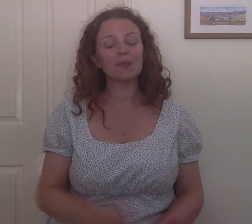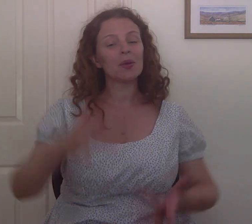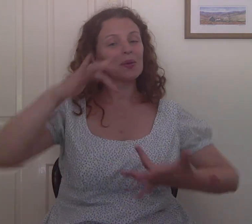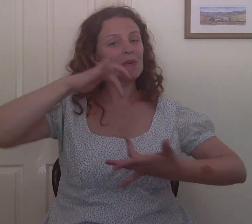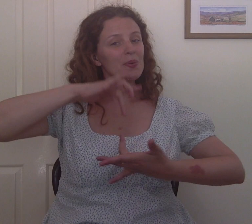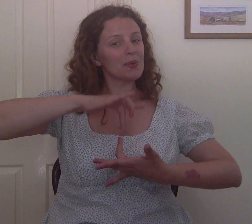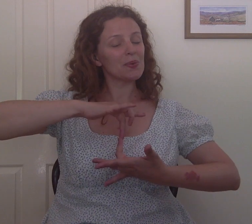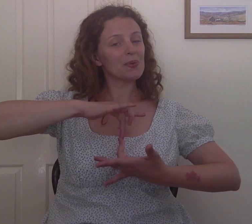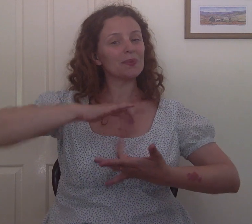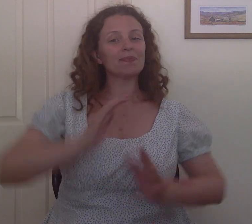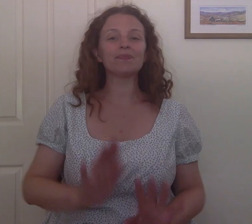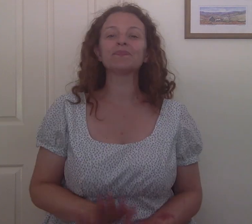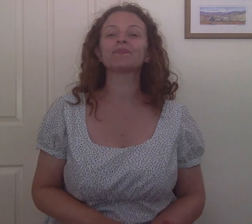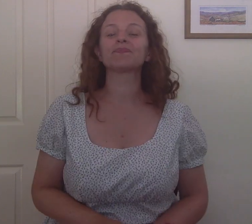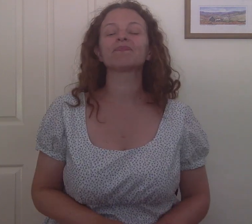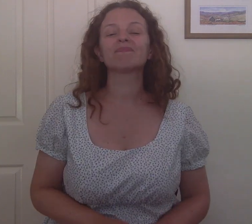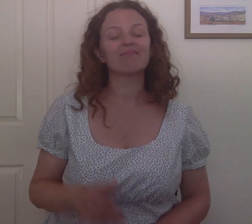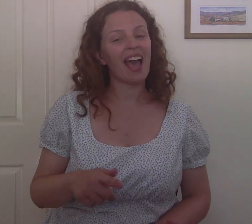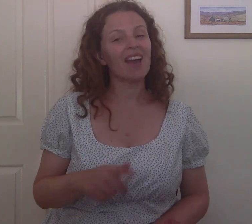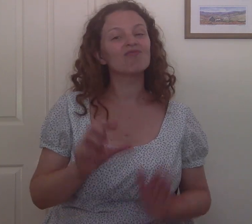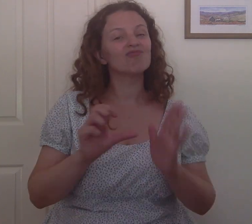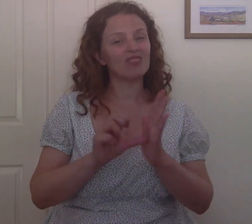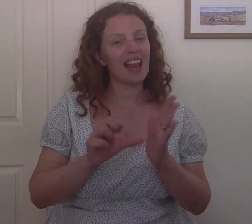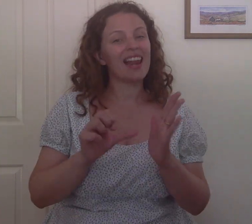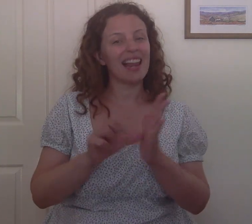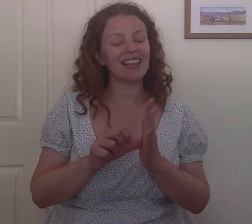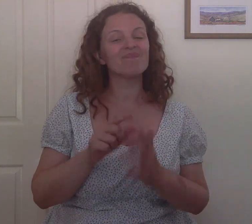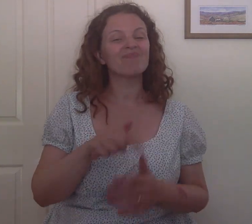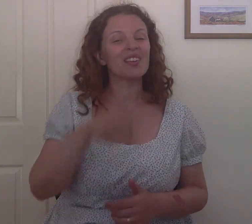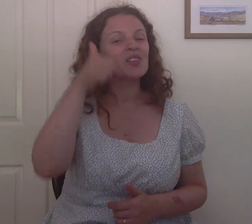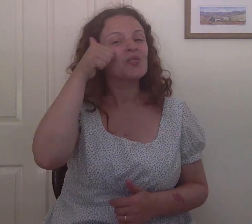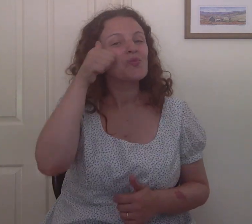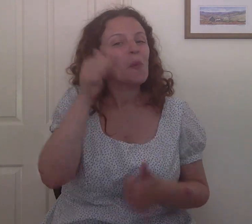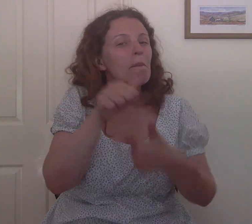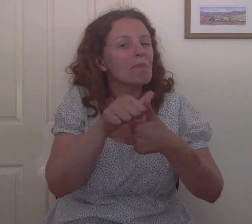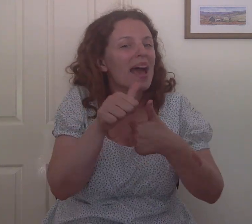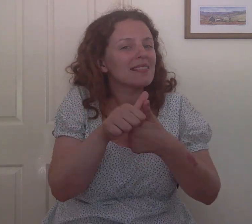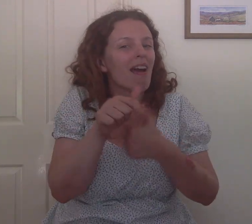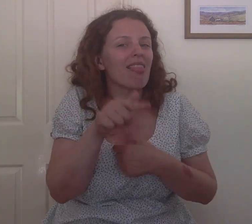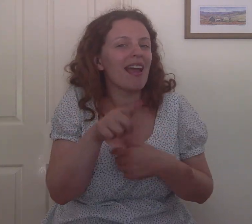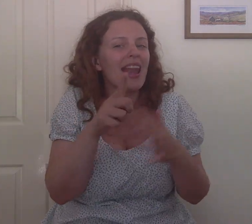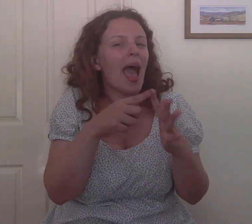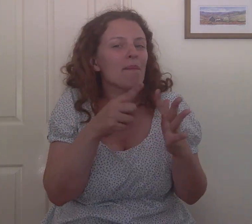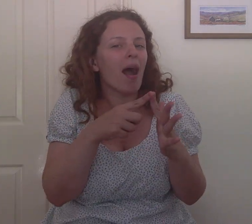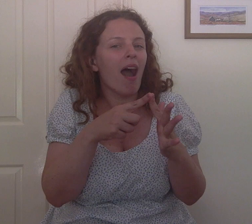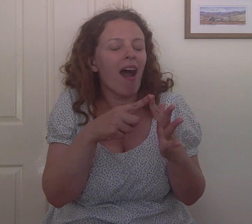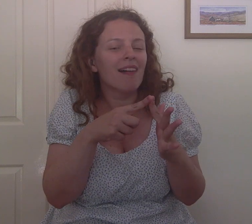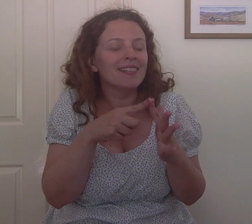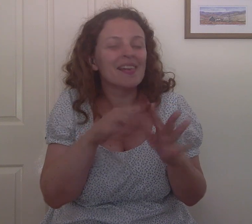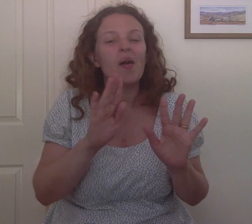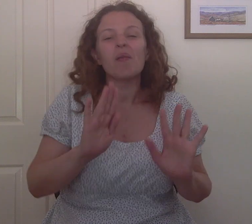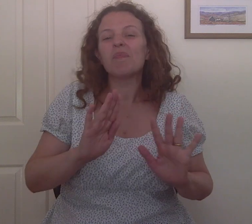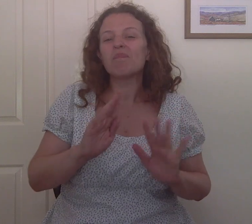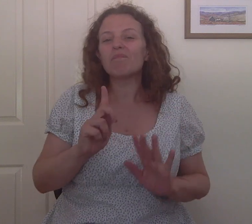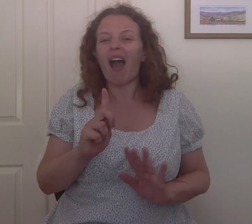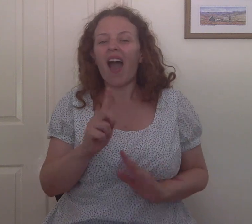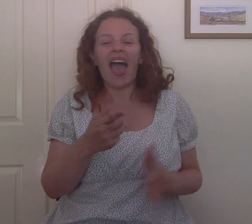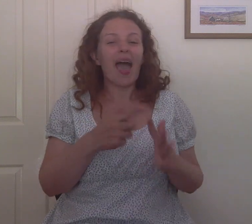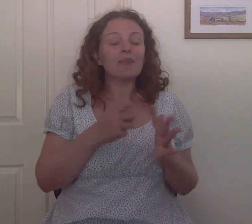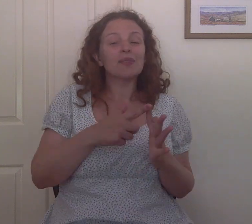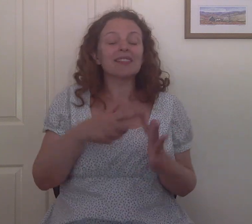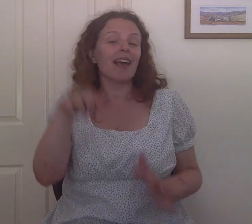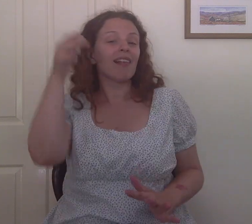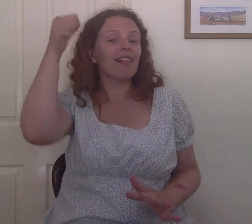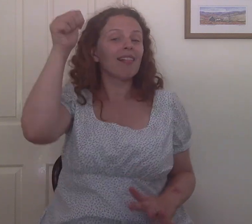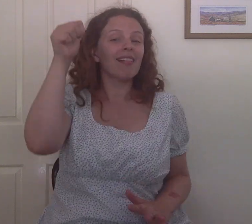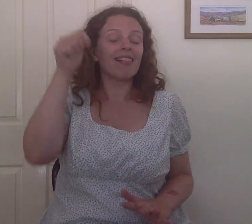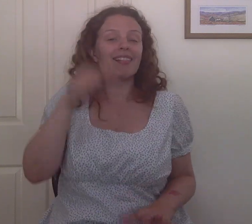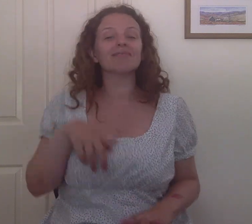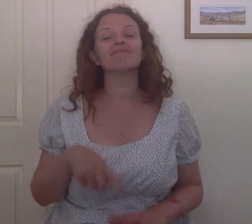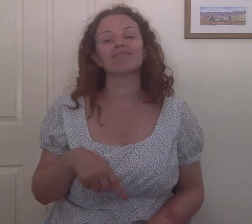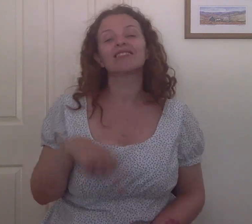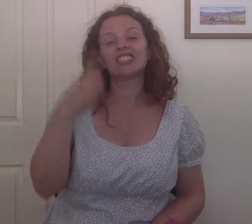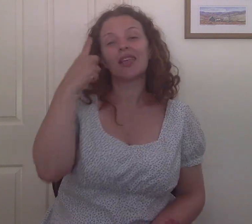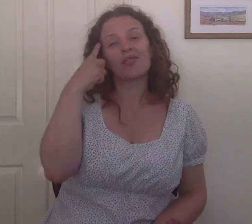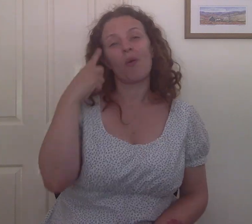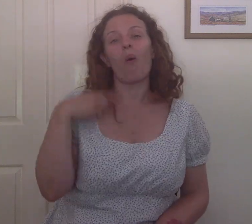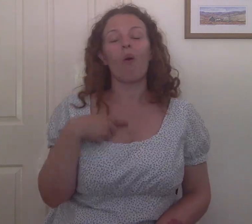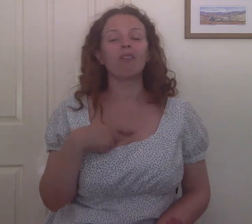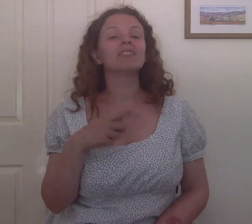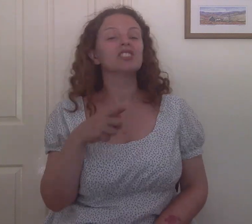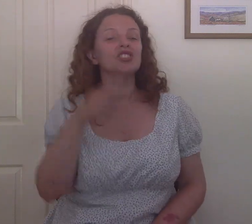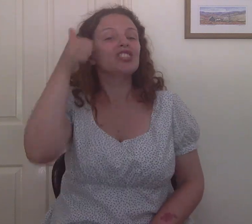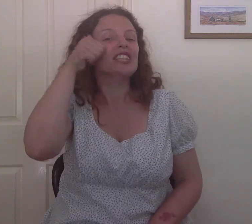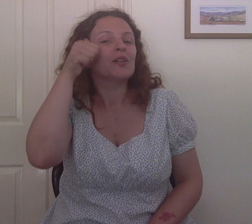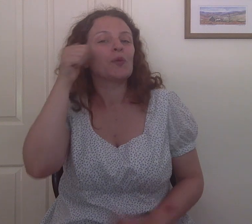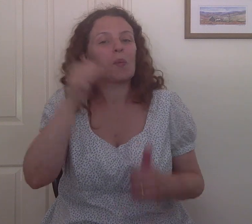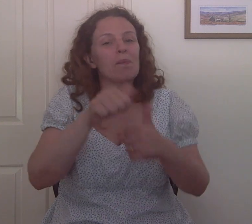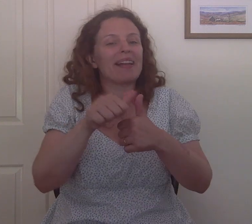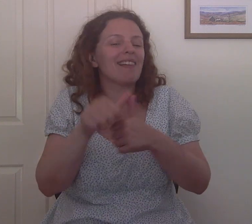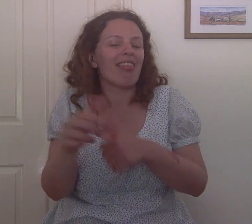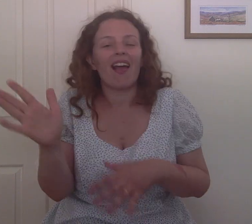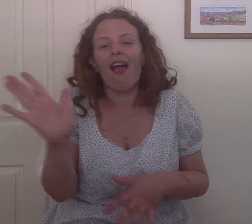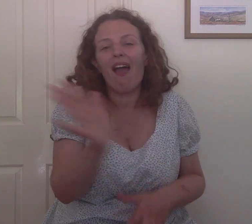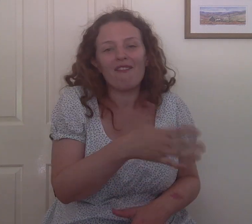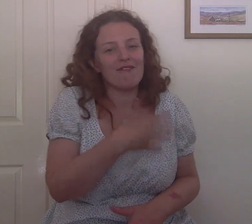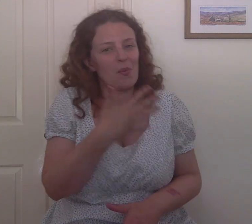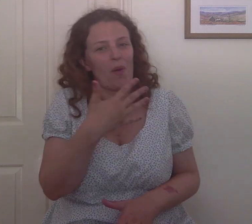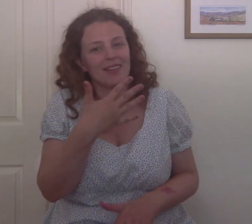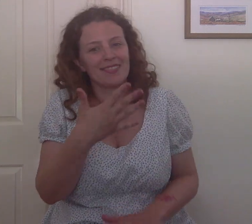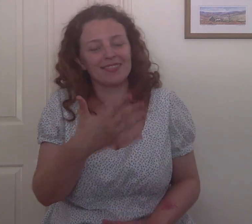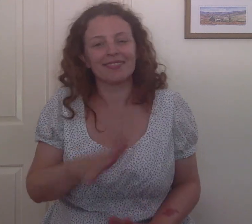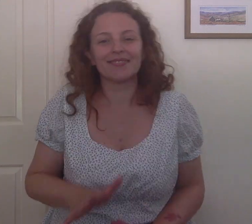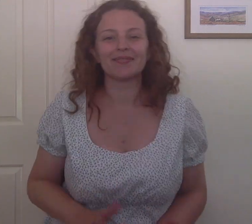He was sensible and really knew better than Emma but she thought she knew better than everyone else.